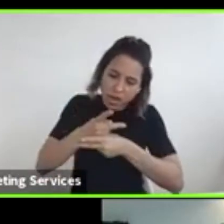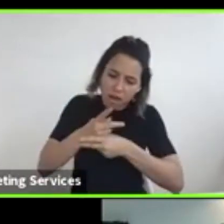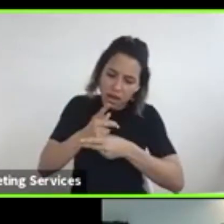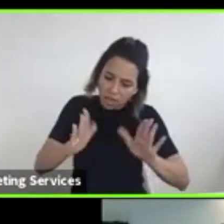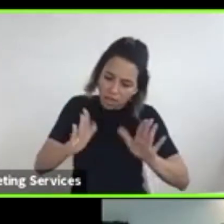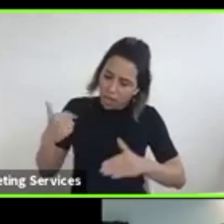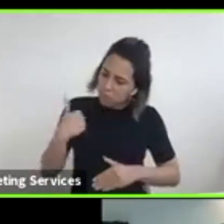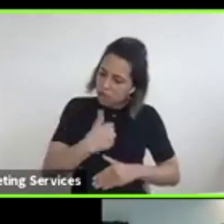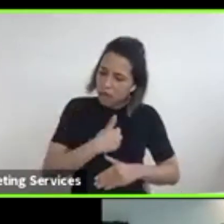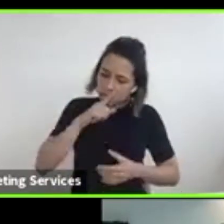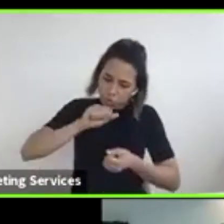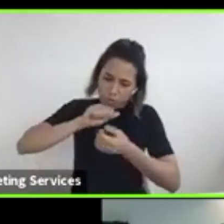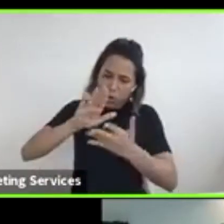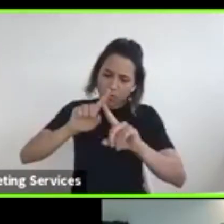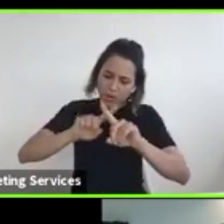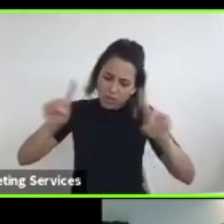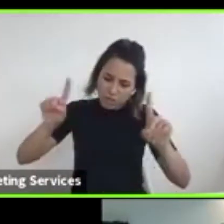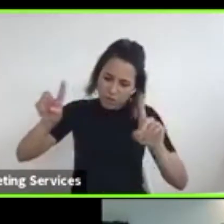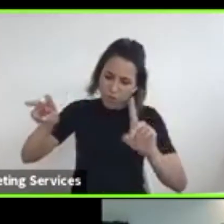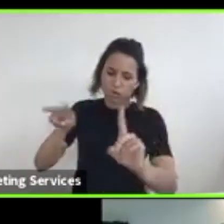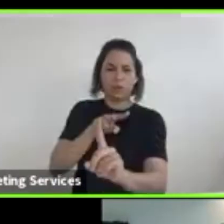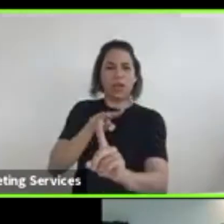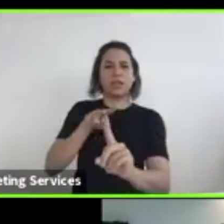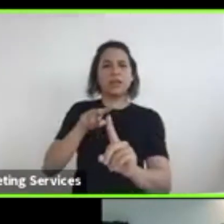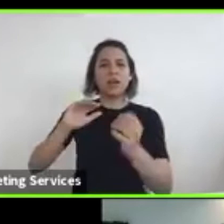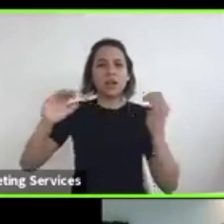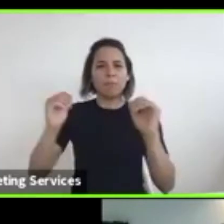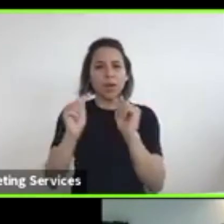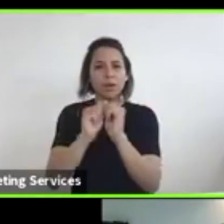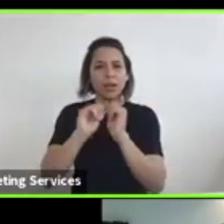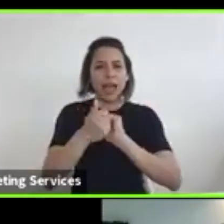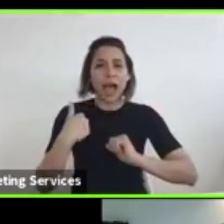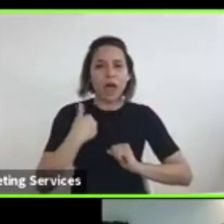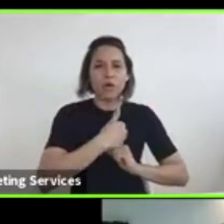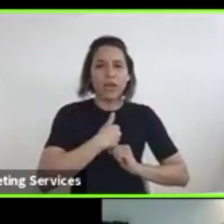THAN SOMETIMES WE HAVE BEEN LED TO THINK THAT SYSTEMS CHANGE NEEDS TO BE ABOUT.